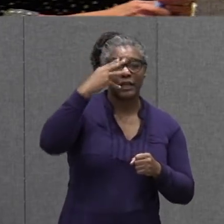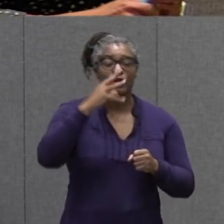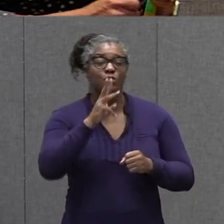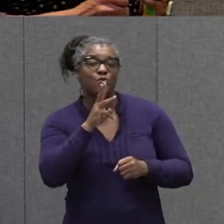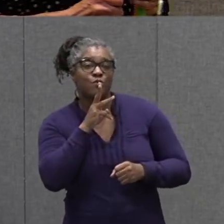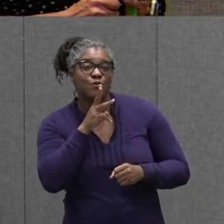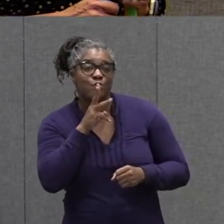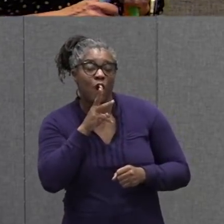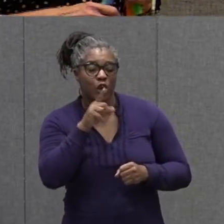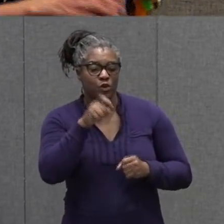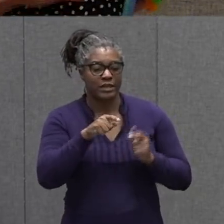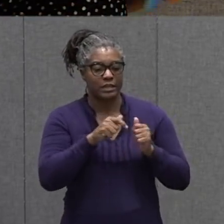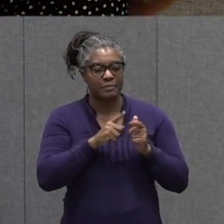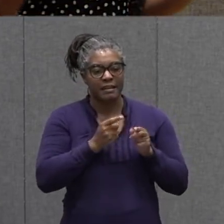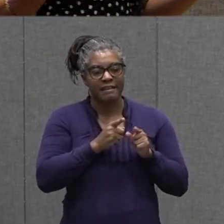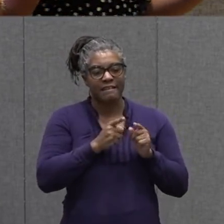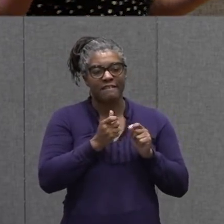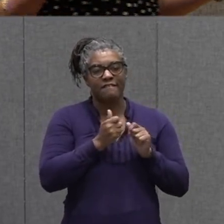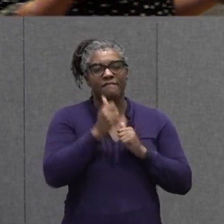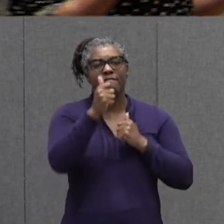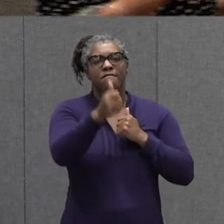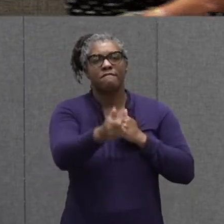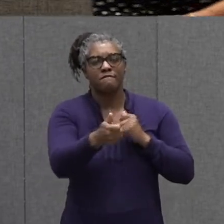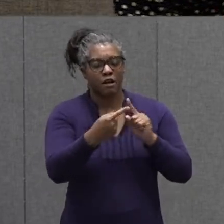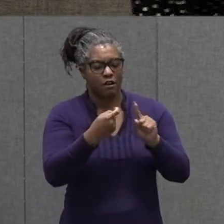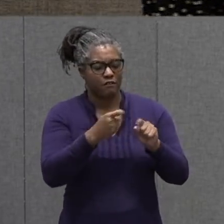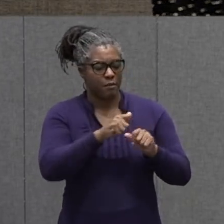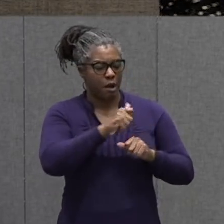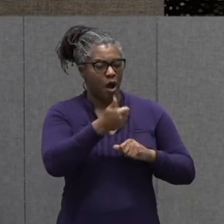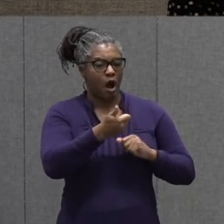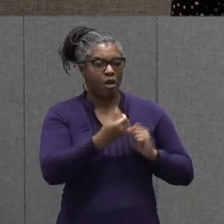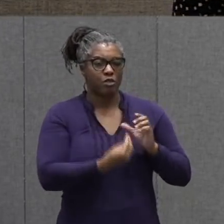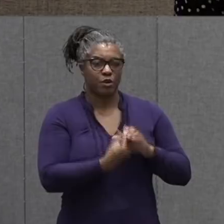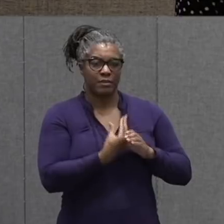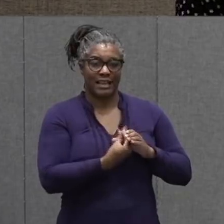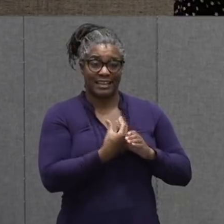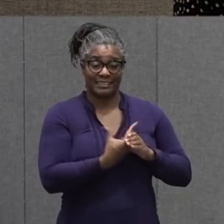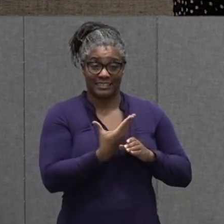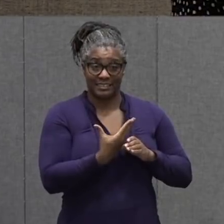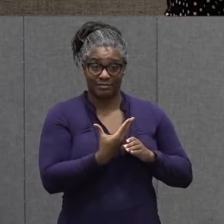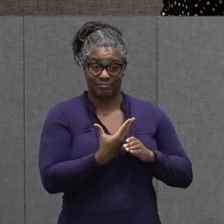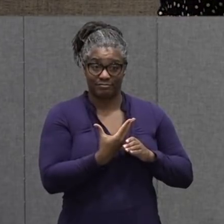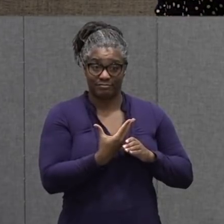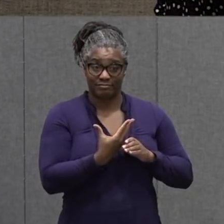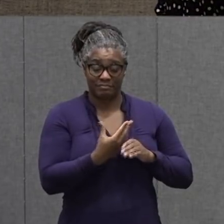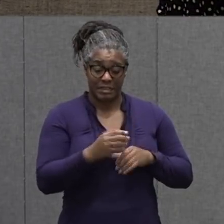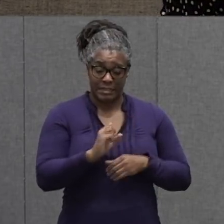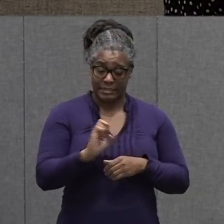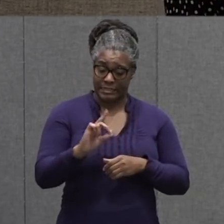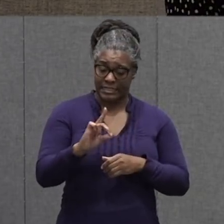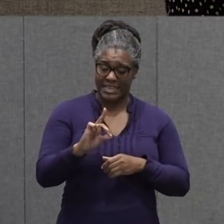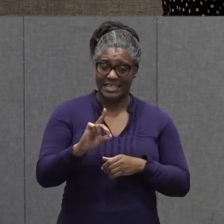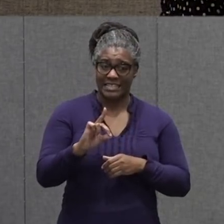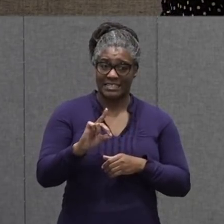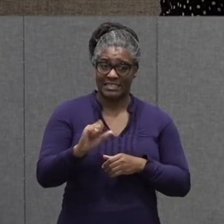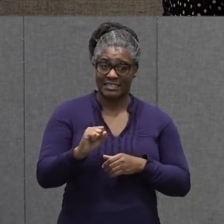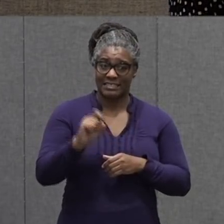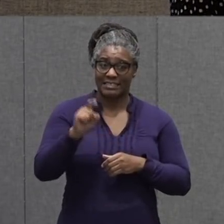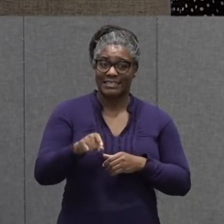Hmm, so a seed needs some space to grow. Did you know that? I'm not sure I did and I'm gonna go ahead